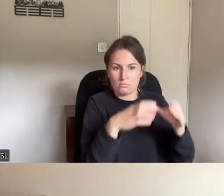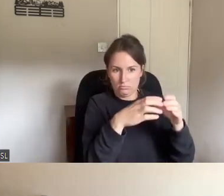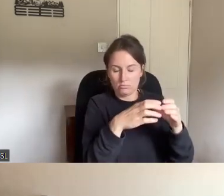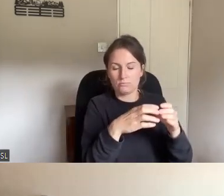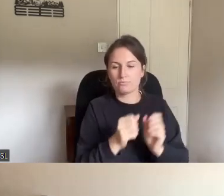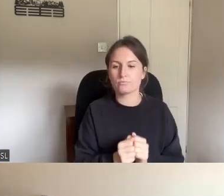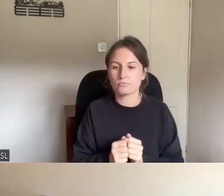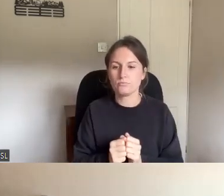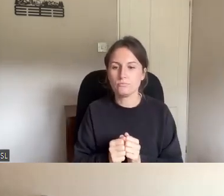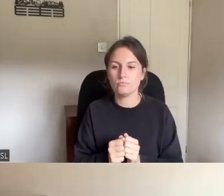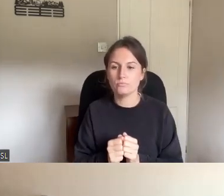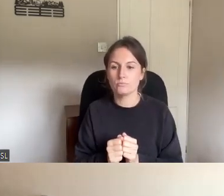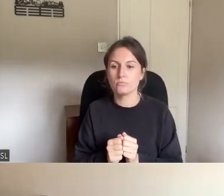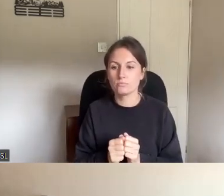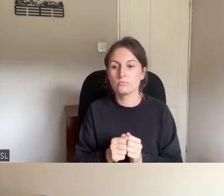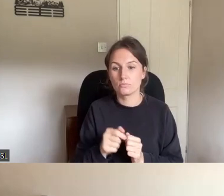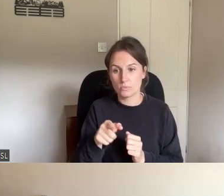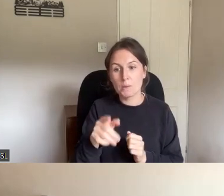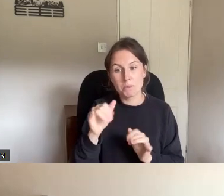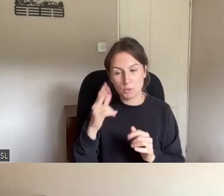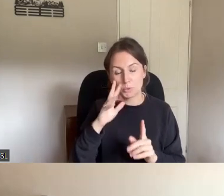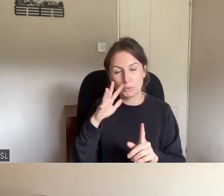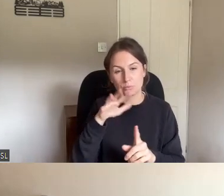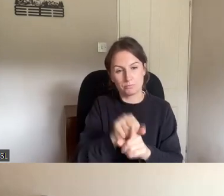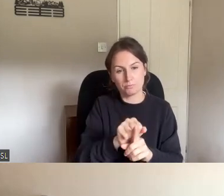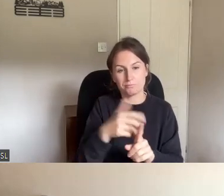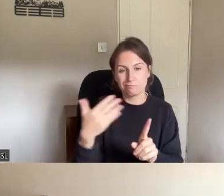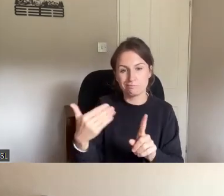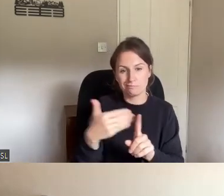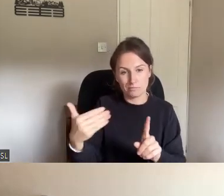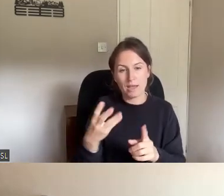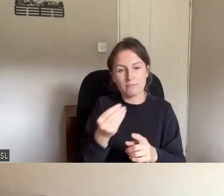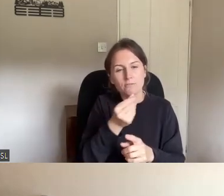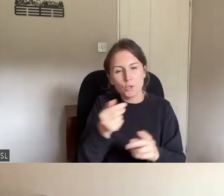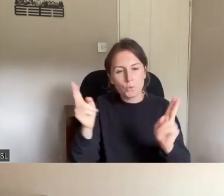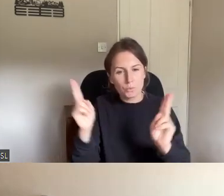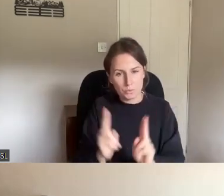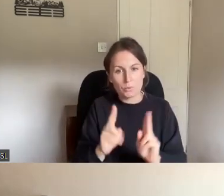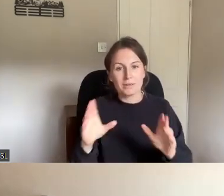we'll see that we do have fewer categories this year. After each of the awards, we do a period of evaluation